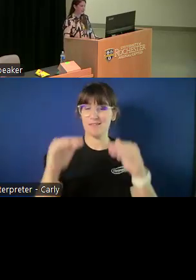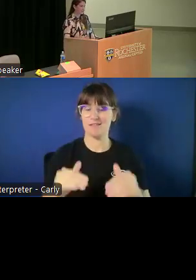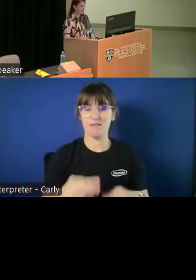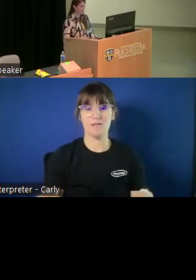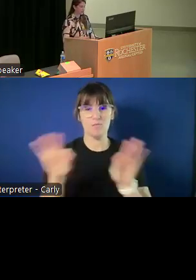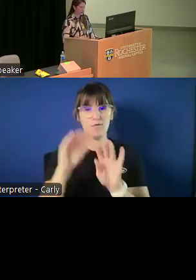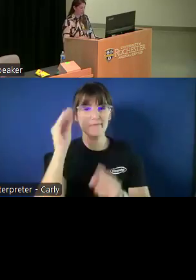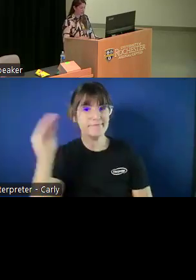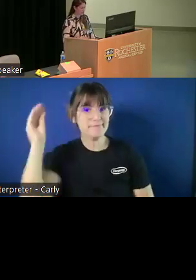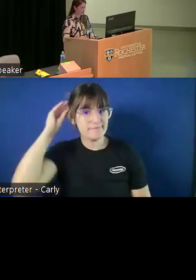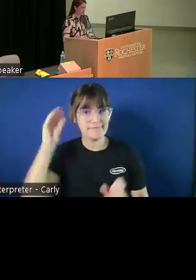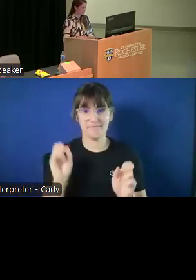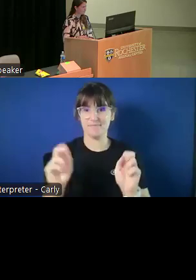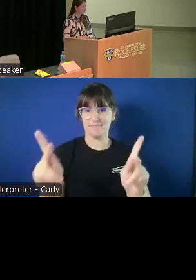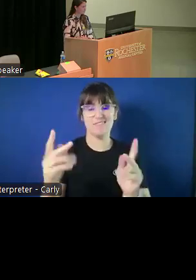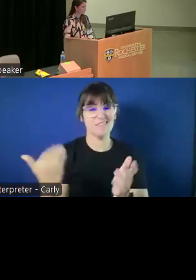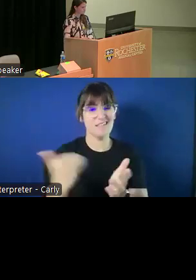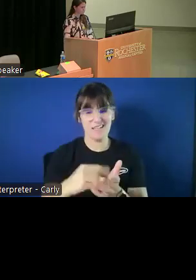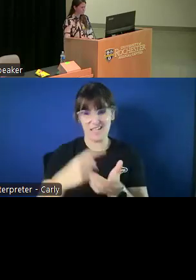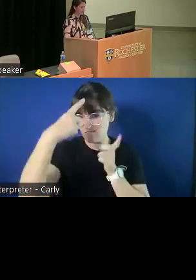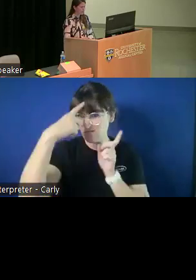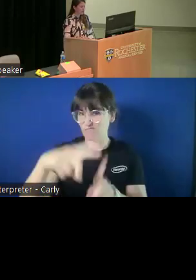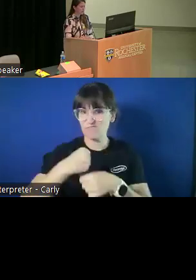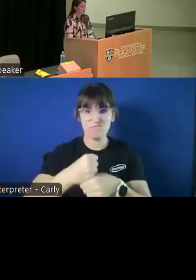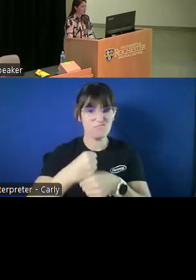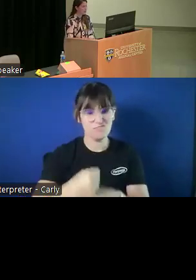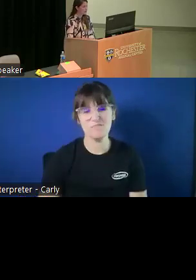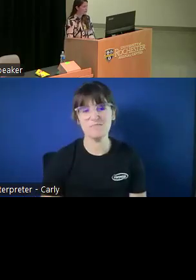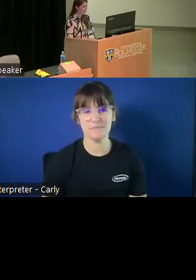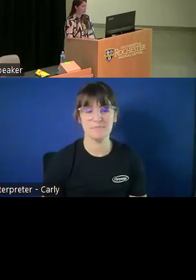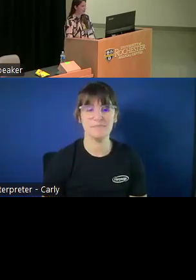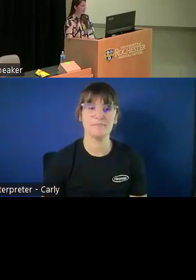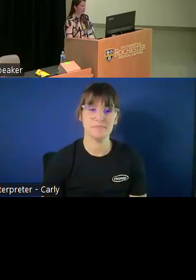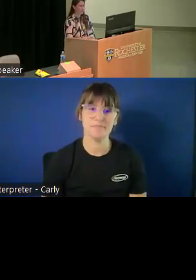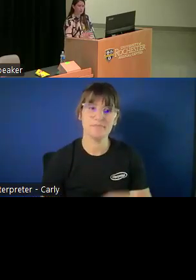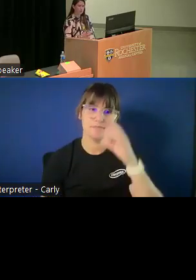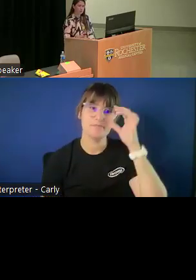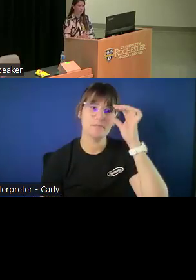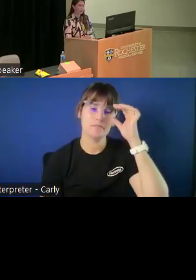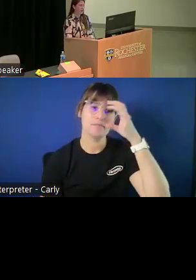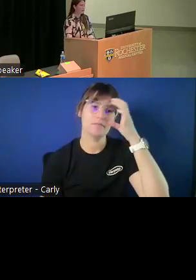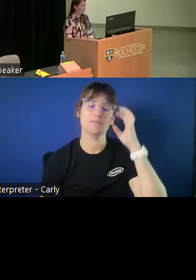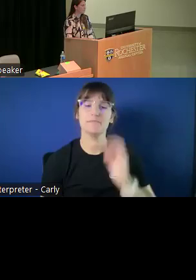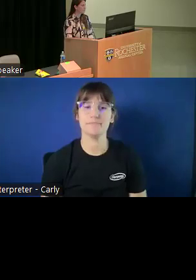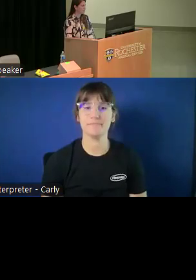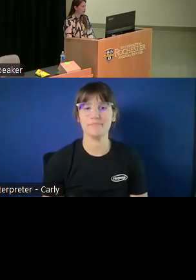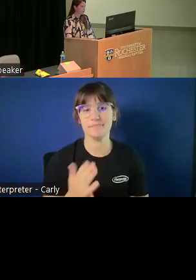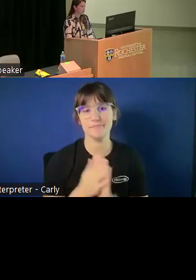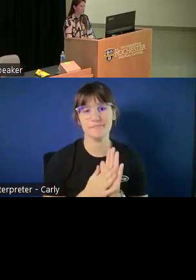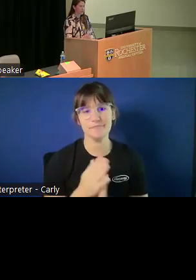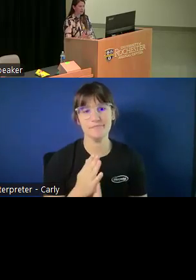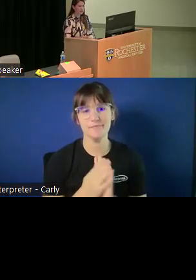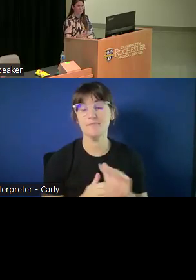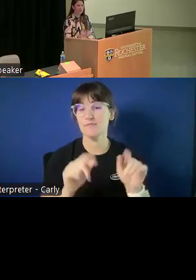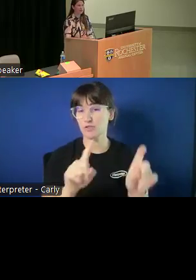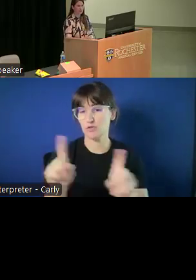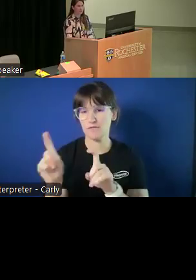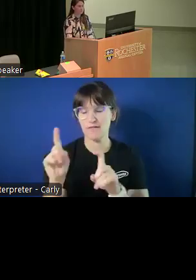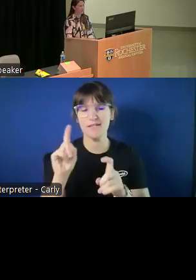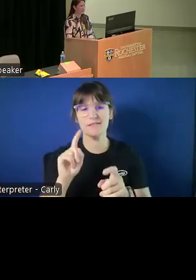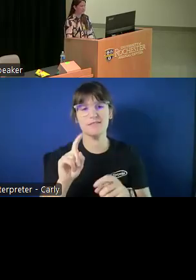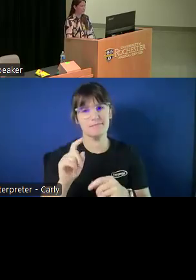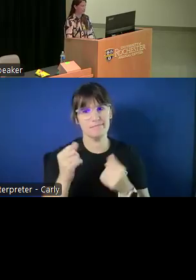is really uh co-generated the survey goes through um several elements one is a single item mini Z